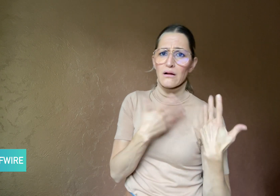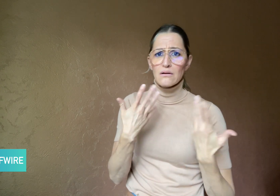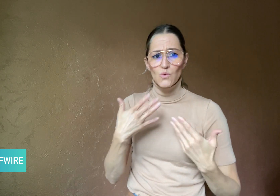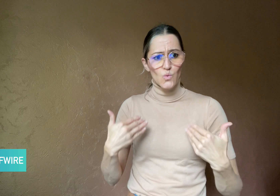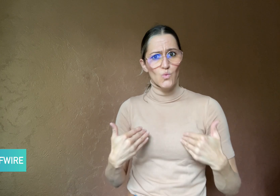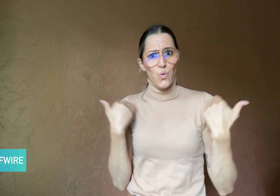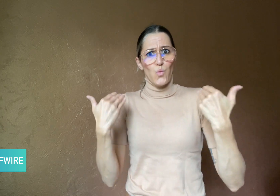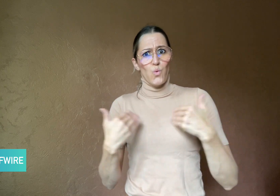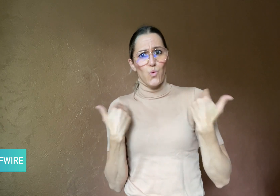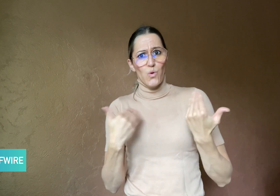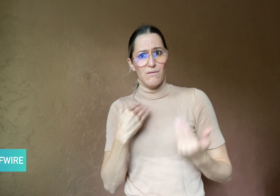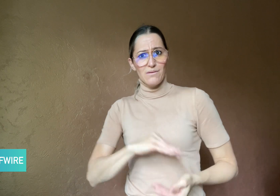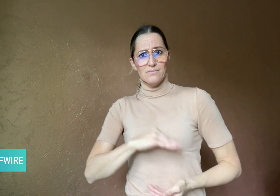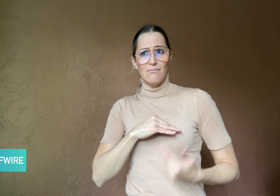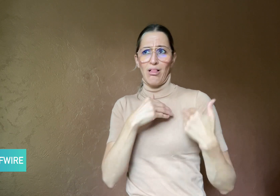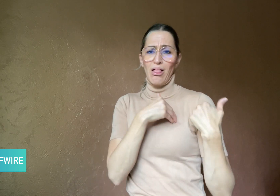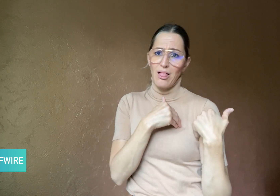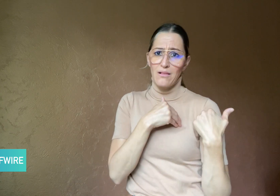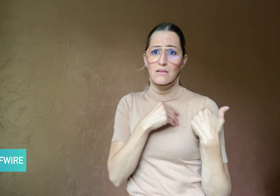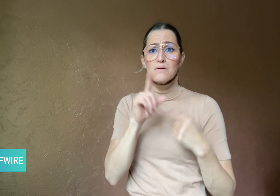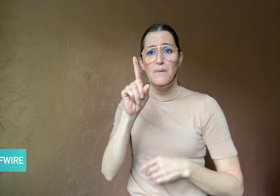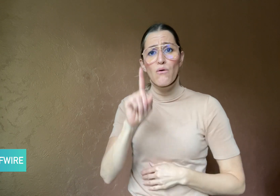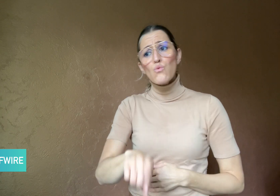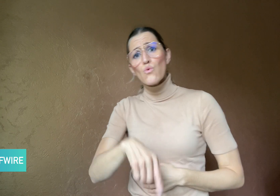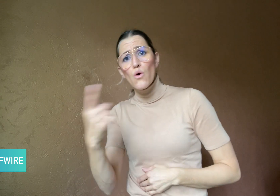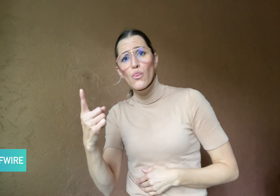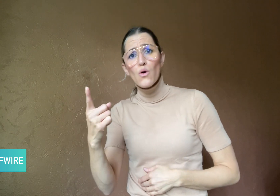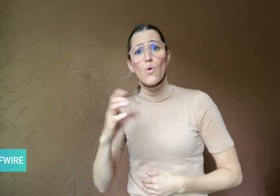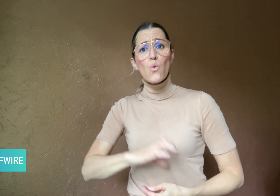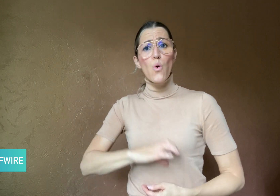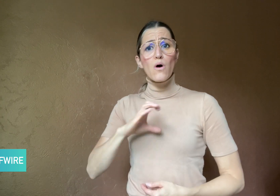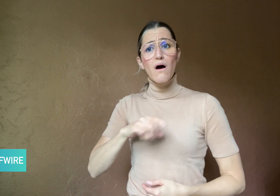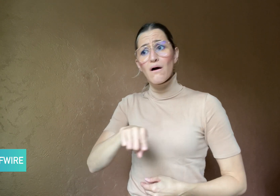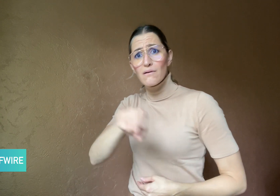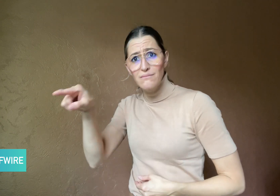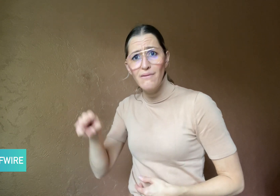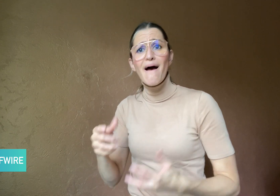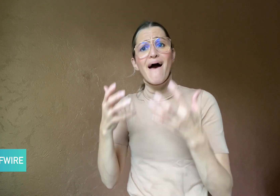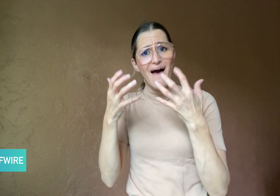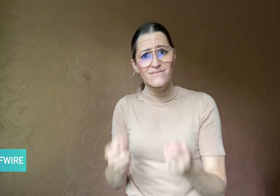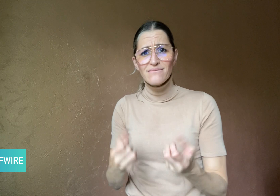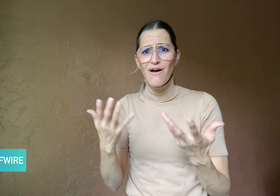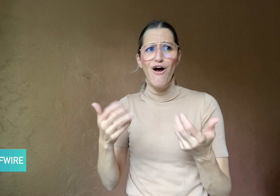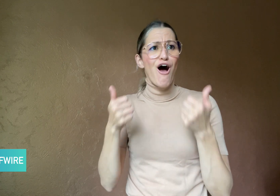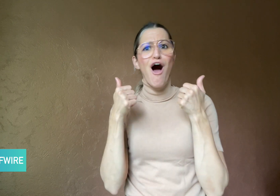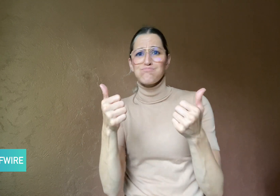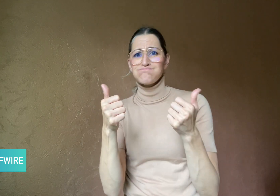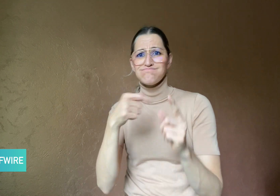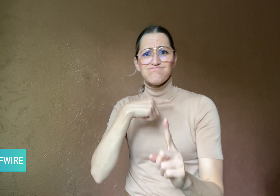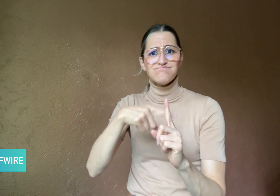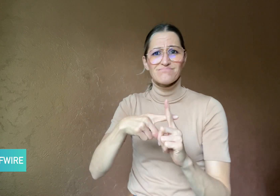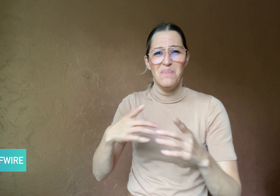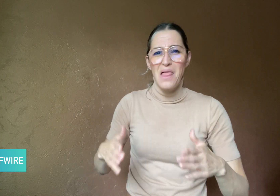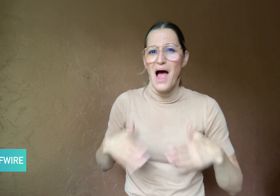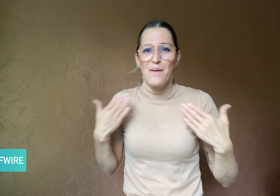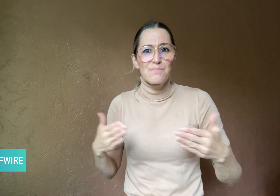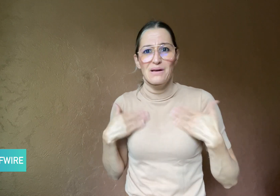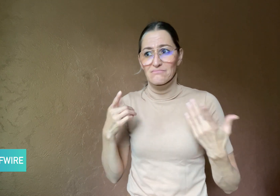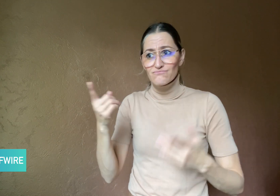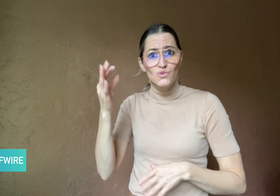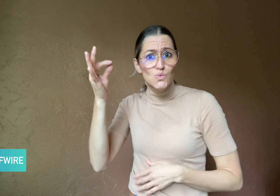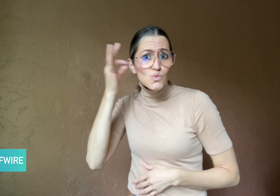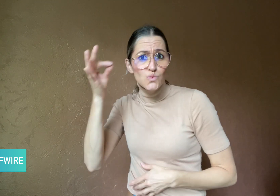at a young age. Other CODAs enjoy the perks of being hearing